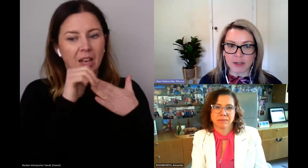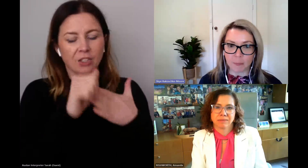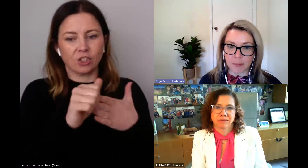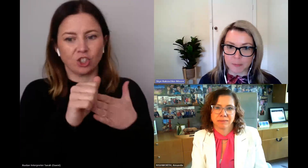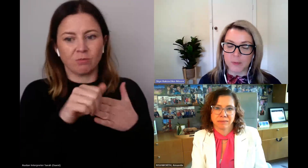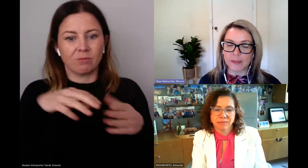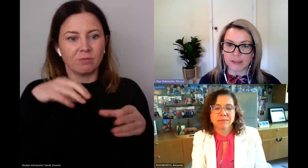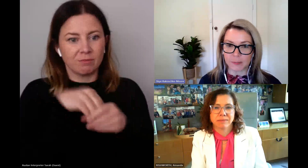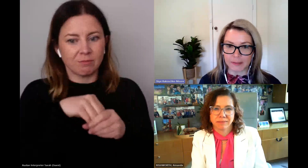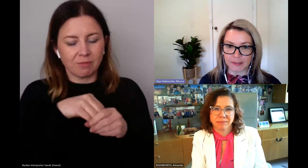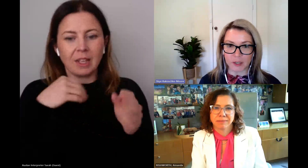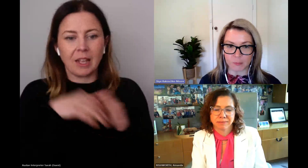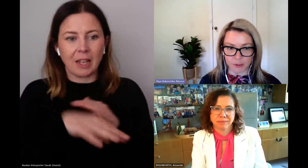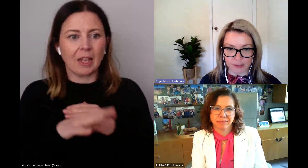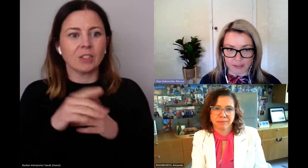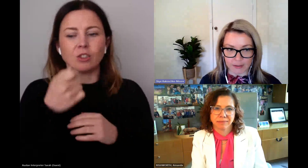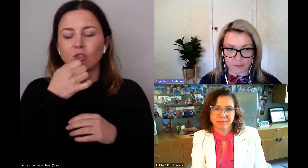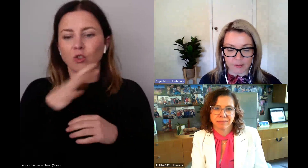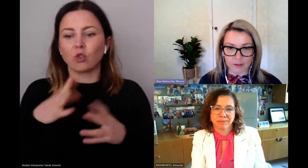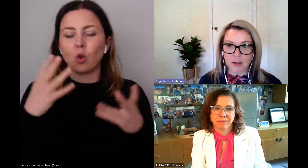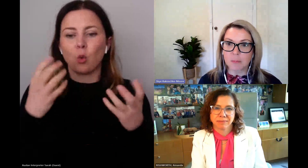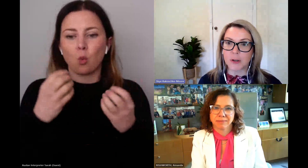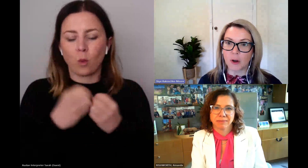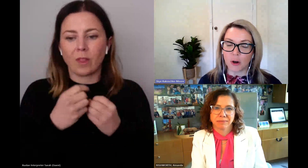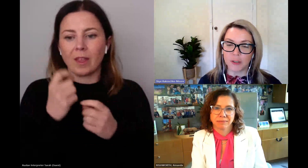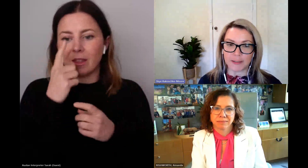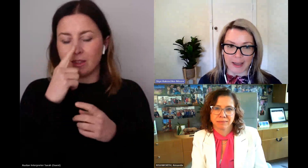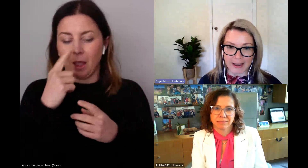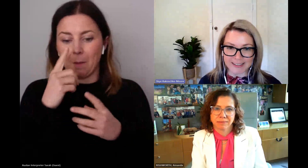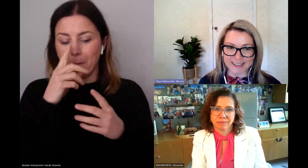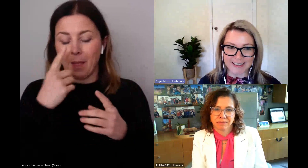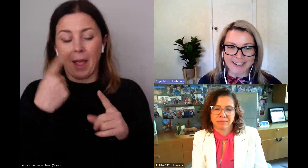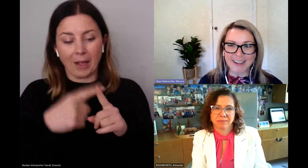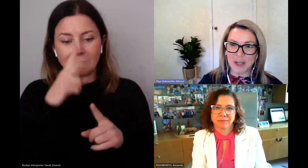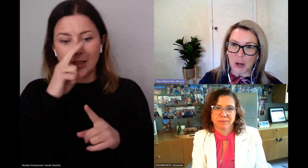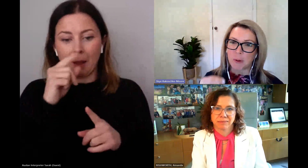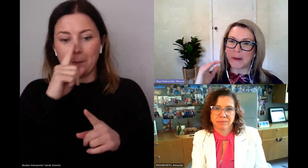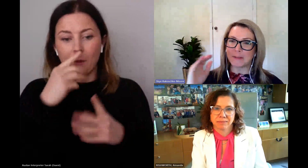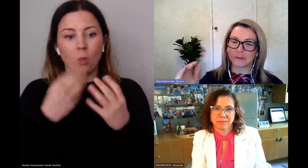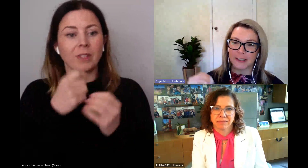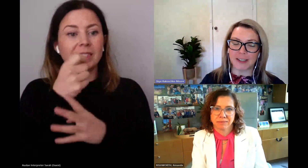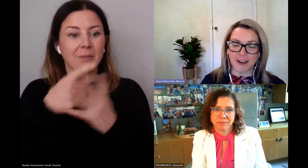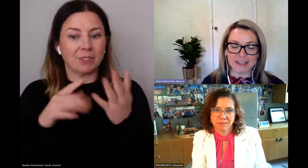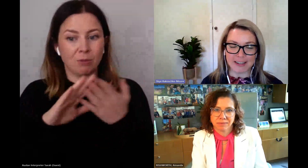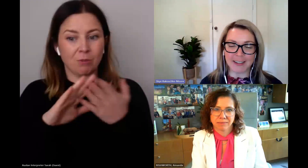and young people with disability community. Not only that you go above recognising